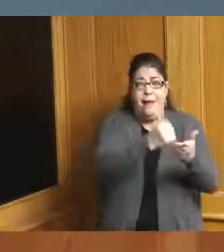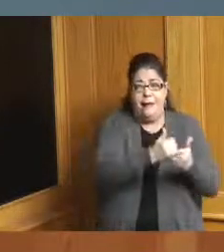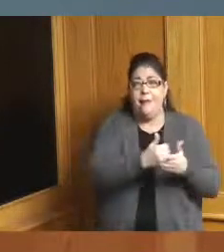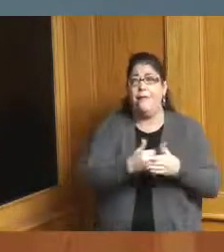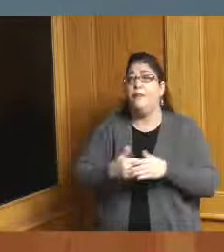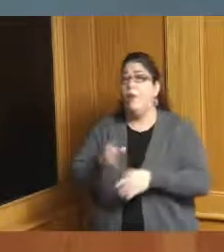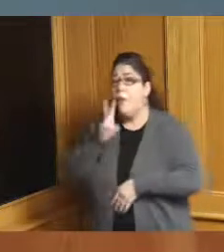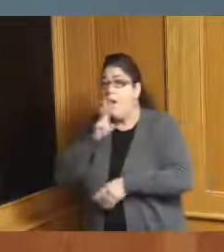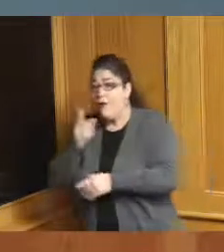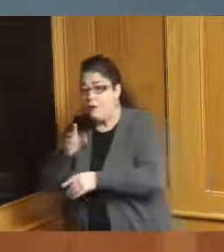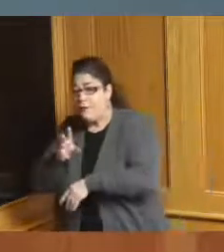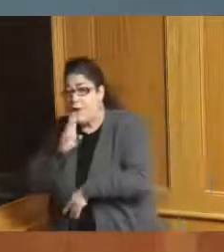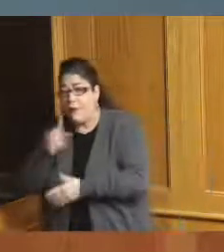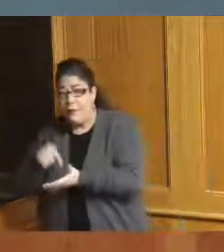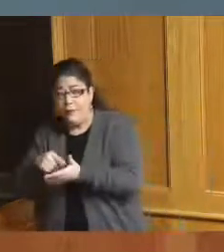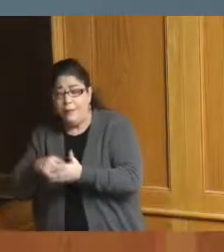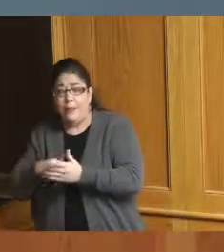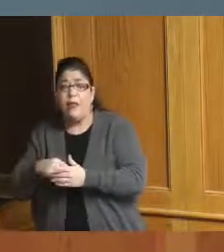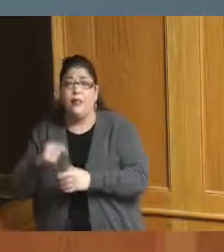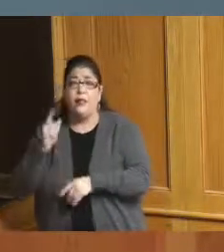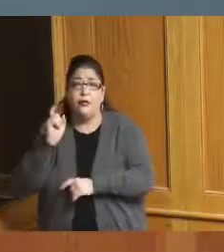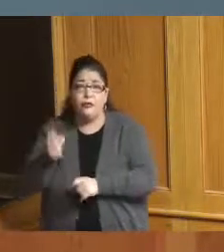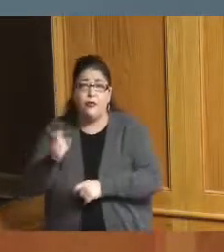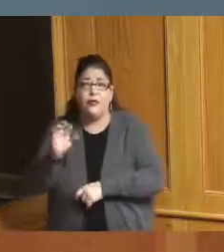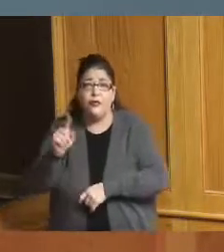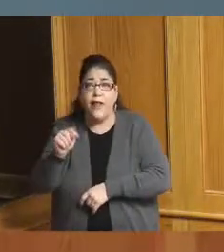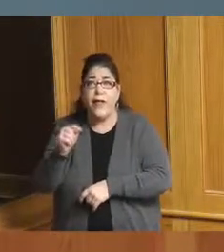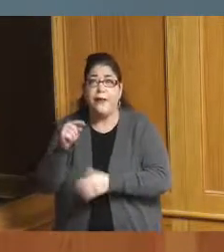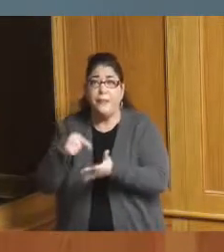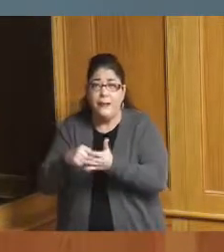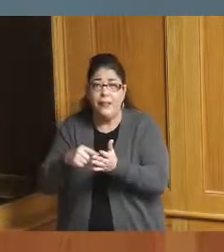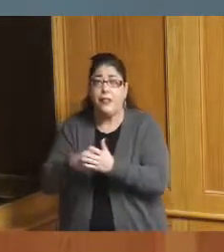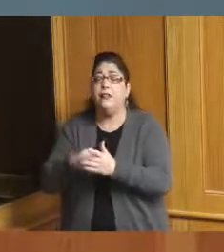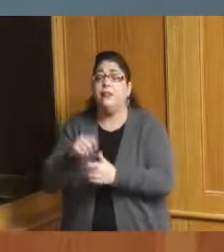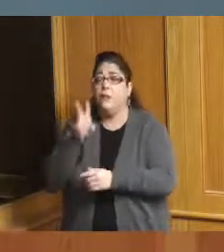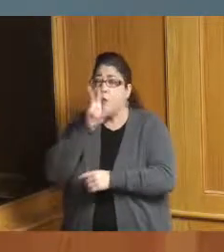bill the rent bill the mortgage builder all of those things we've allocated money to that